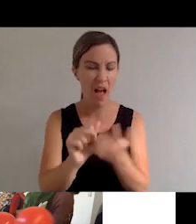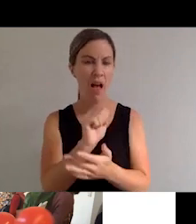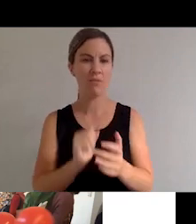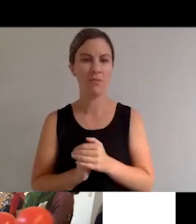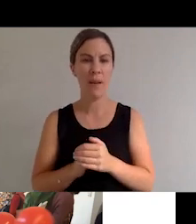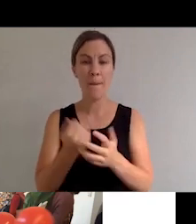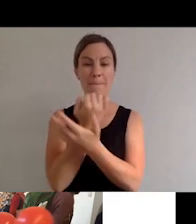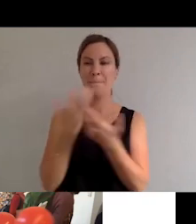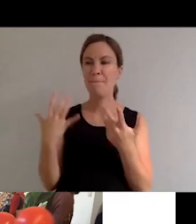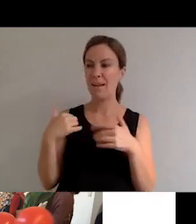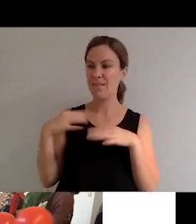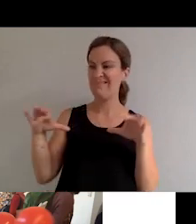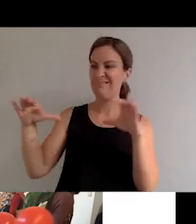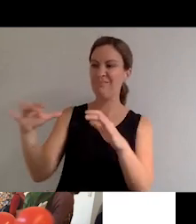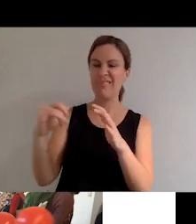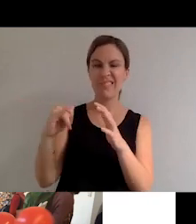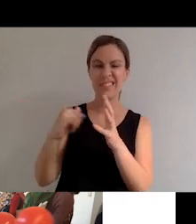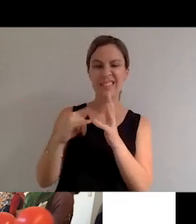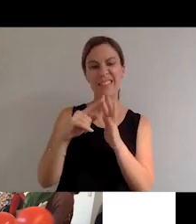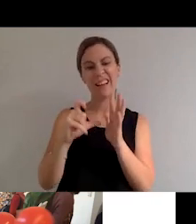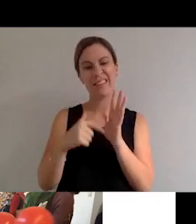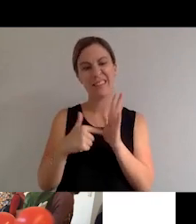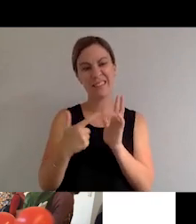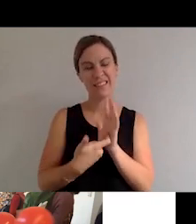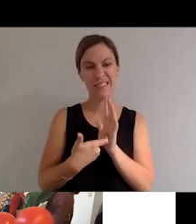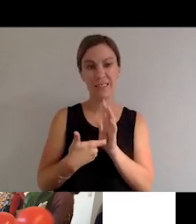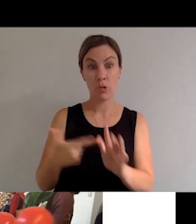not a high volume of income coming into those communities, talking